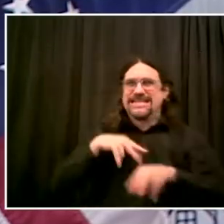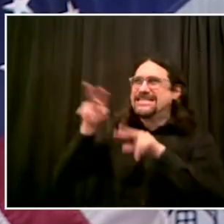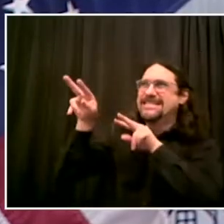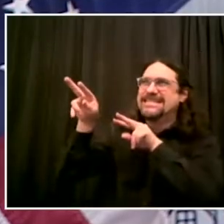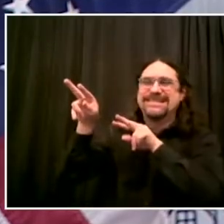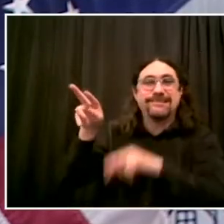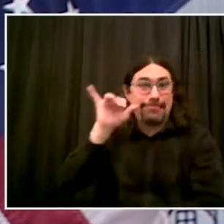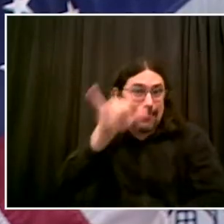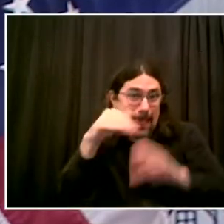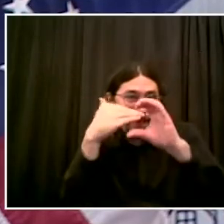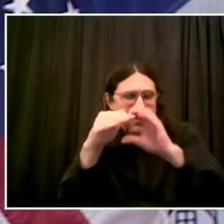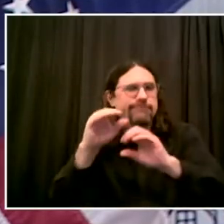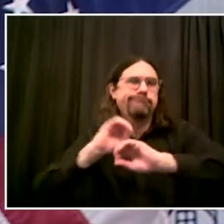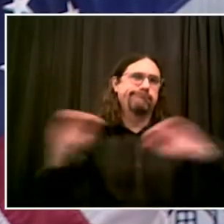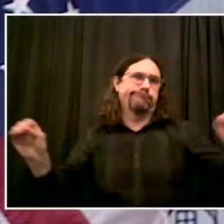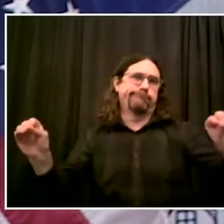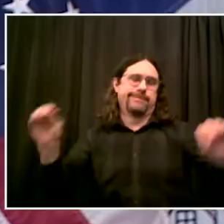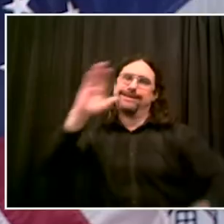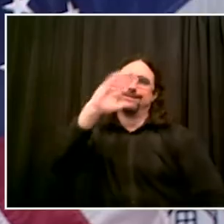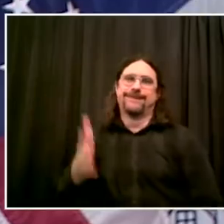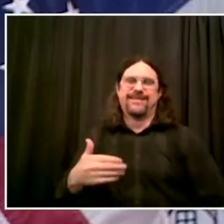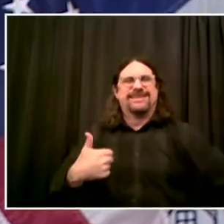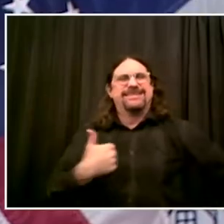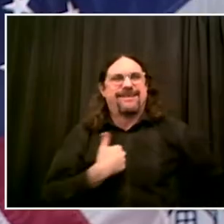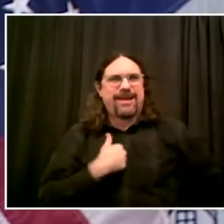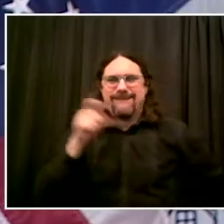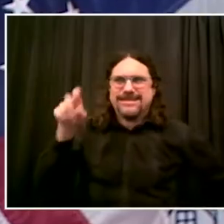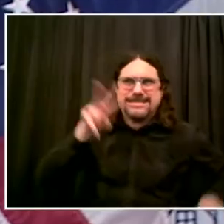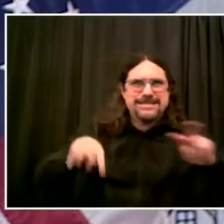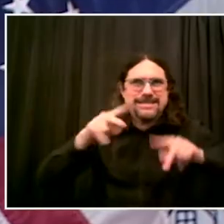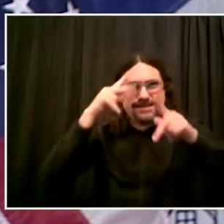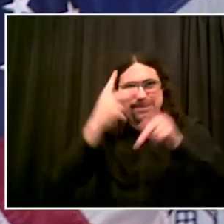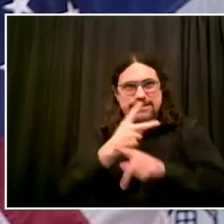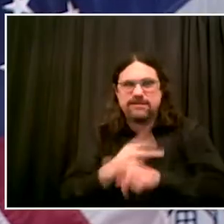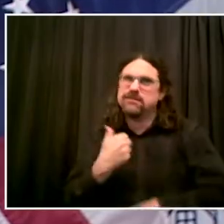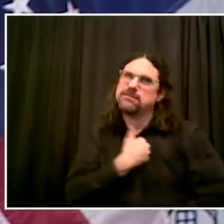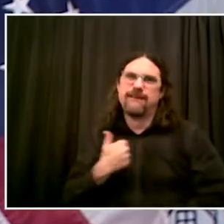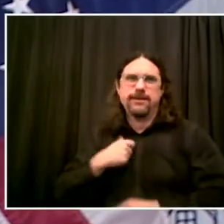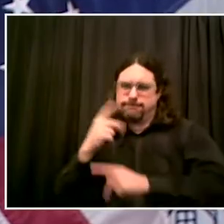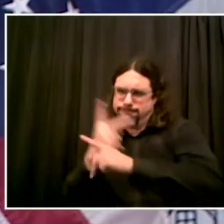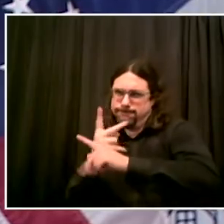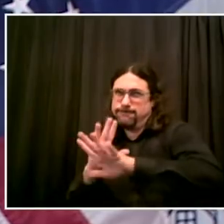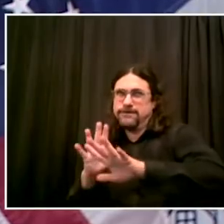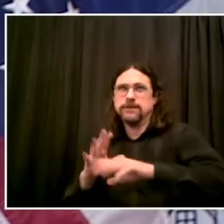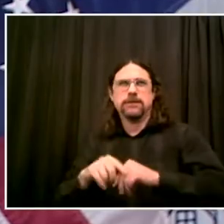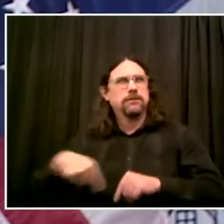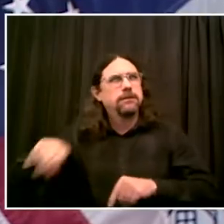WE HAVE TALKED IN RECENT DAYS